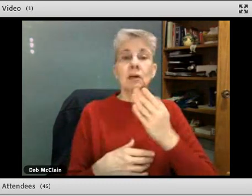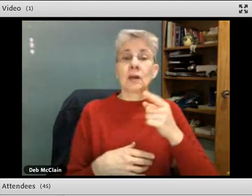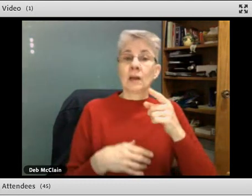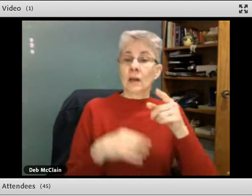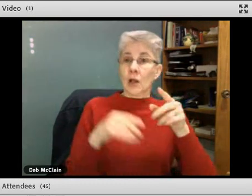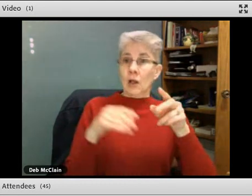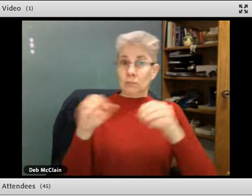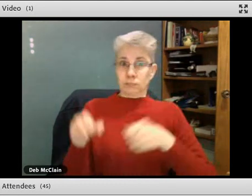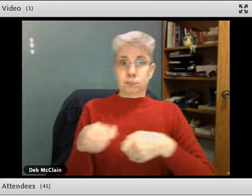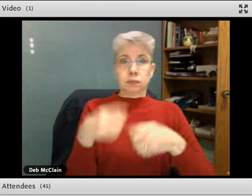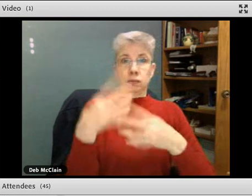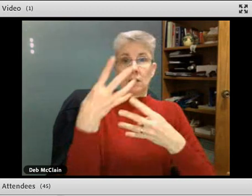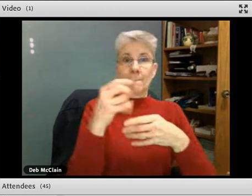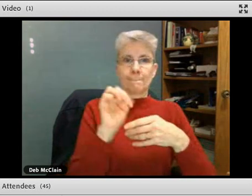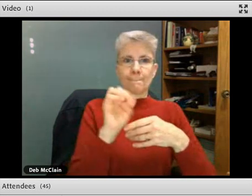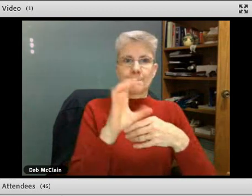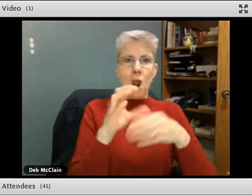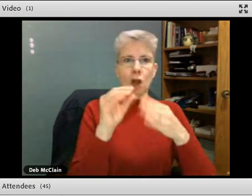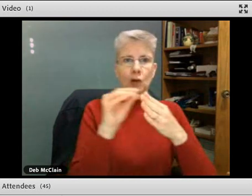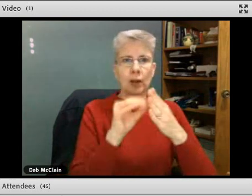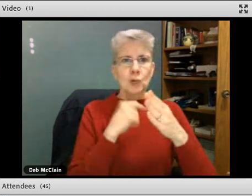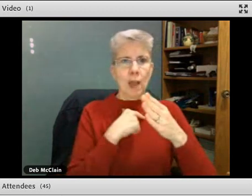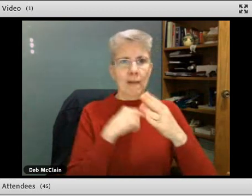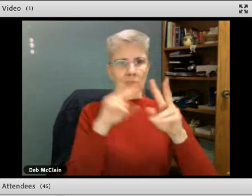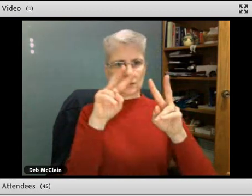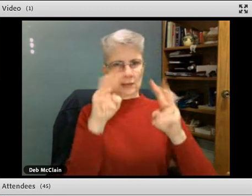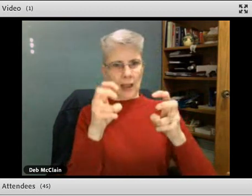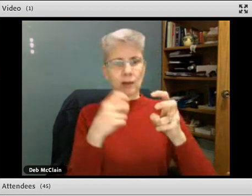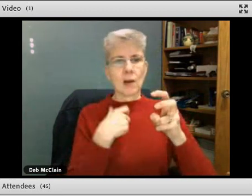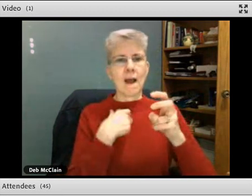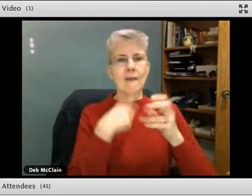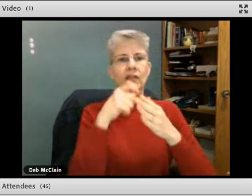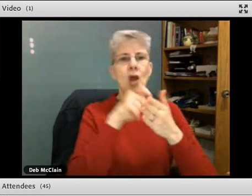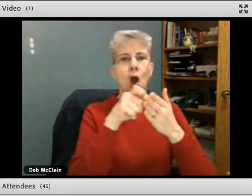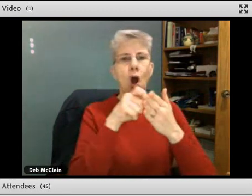You have the title, and you have the author, but you have a whole lot more information.